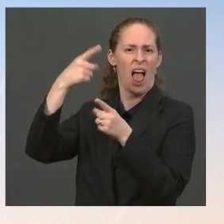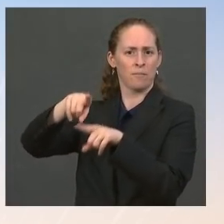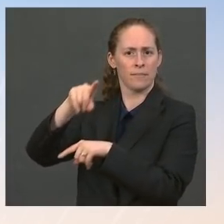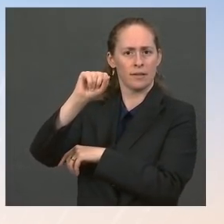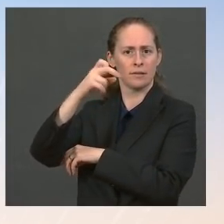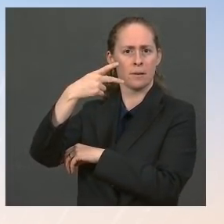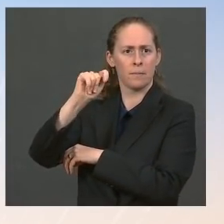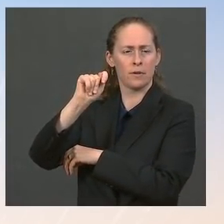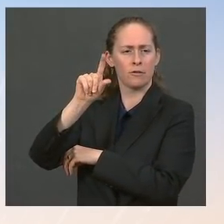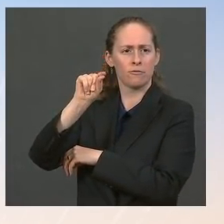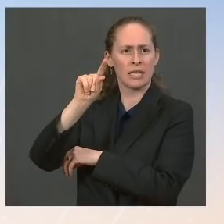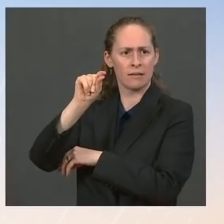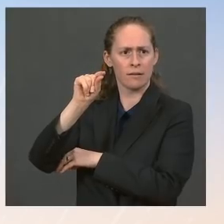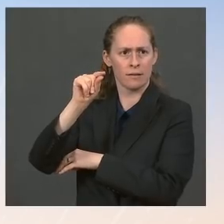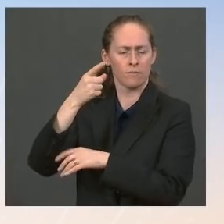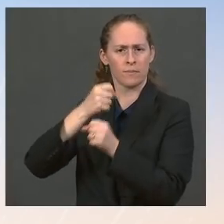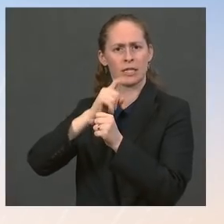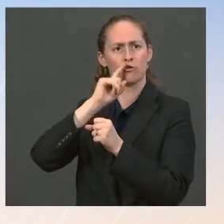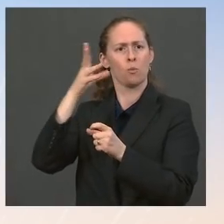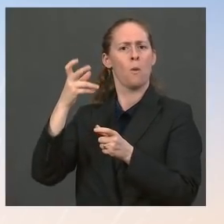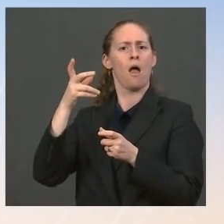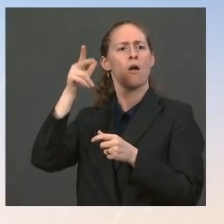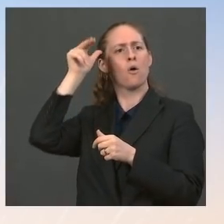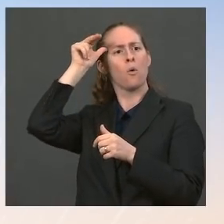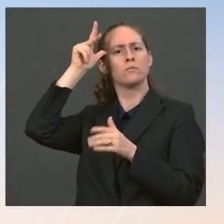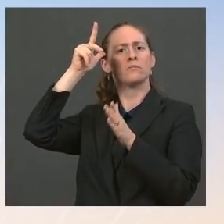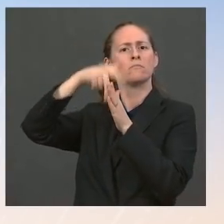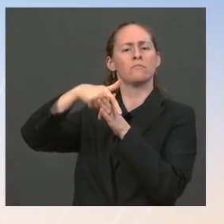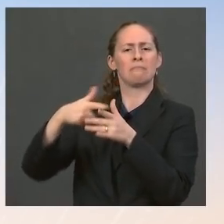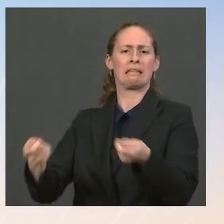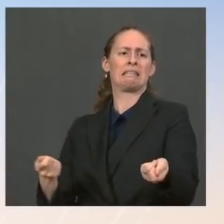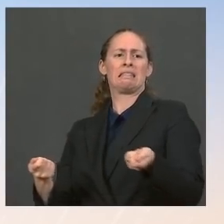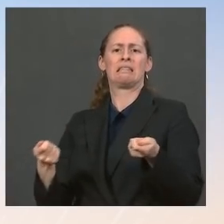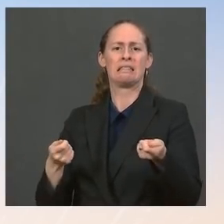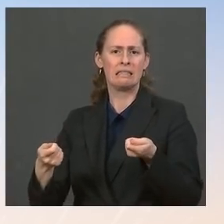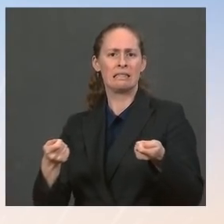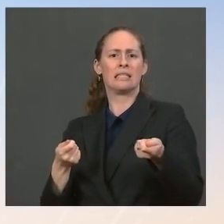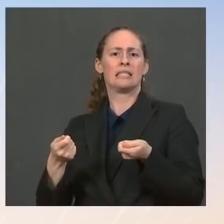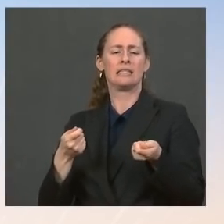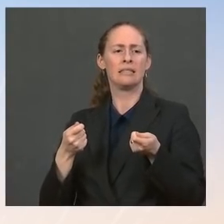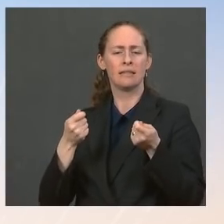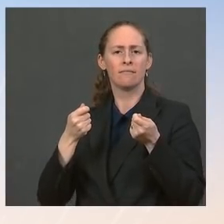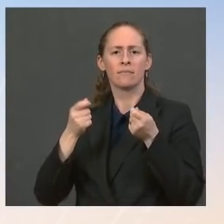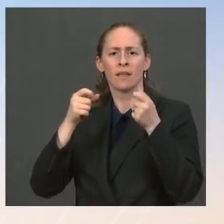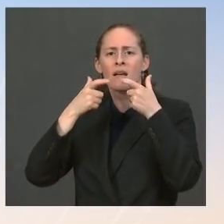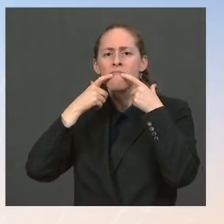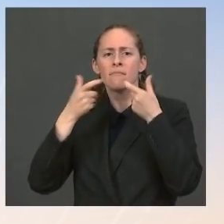The person who took these photos of the Border Patrol agents says, "I've never seen them whip anyone."